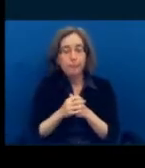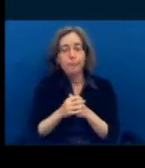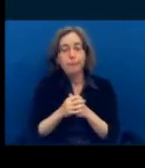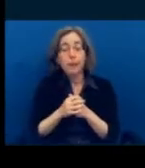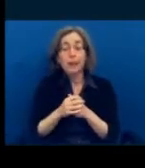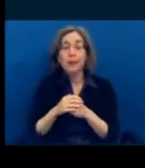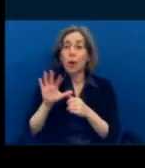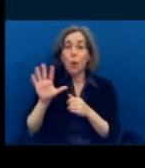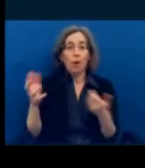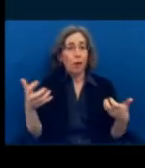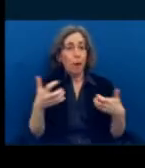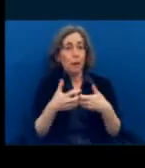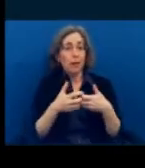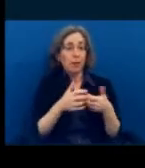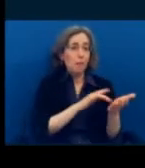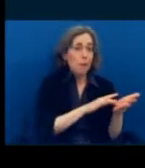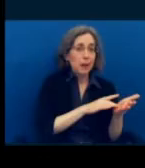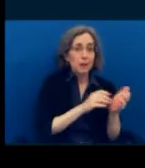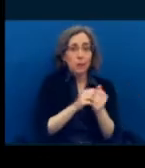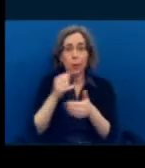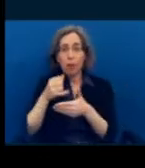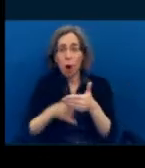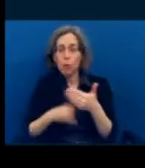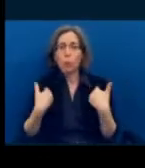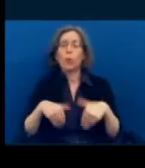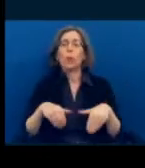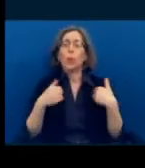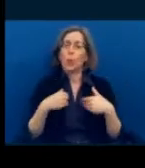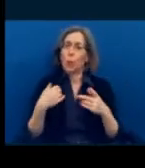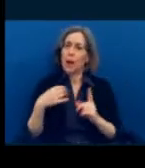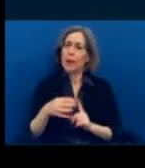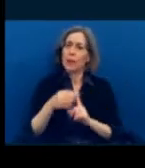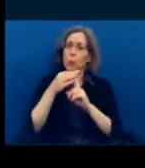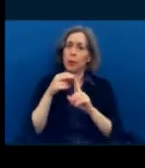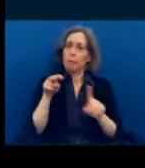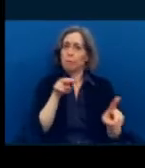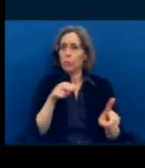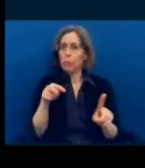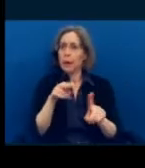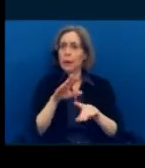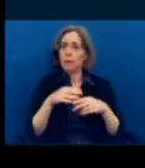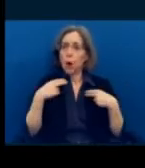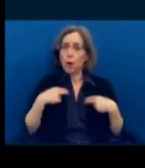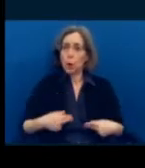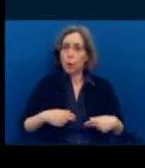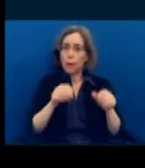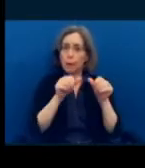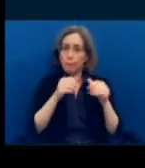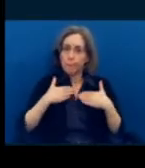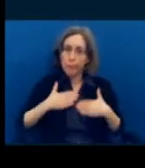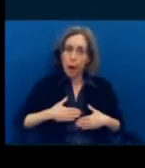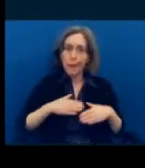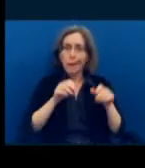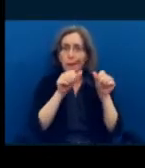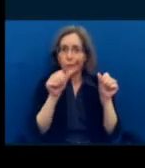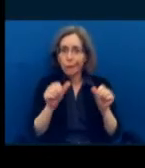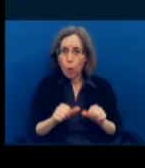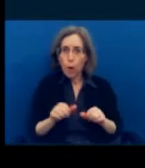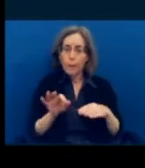THESE FIELDS OF STUDY HAVE GIVEN HER A UNIQUE CONTINUING OF THE HUMAN FORM AND FUNCTIONS. IT IS THE MELDING OF ART, SCIENCE AND CONSIDERATION OF THE